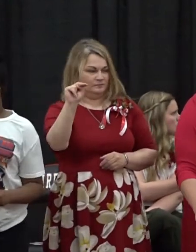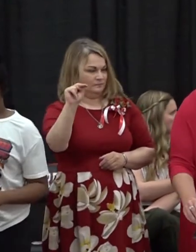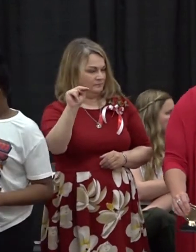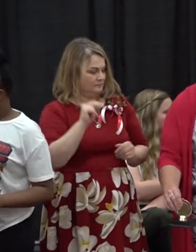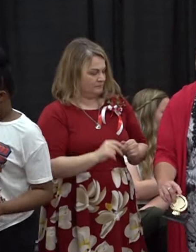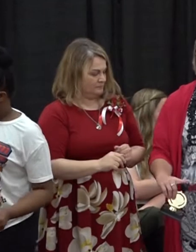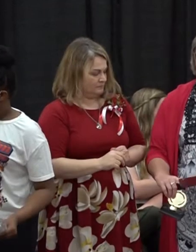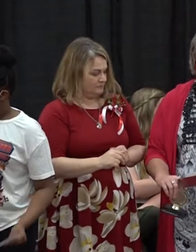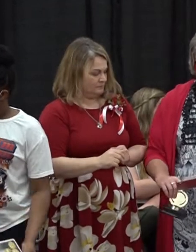Brady Koehn.